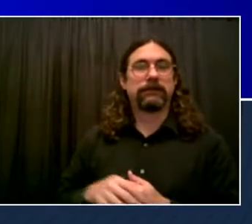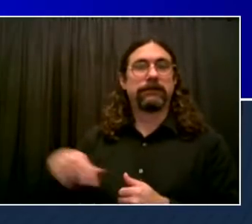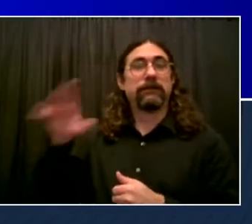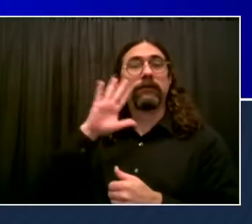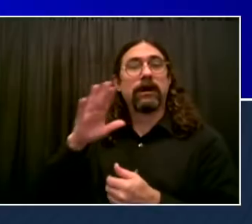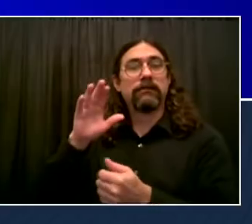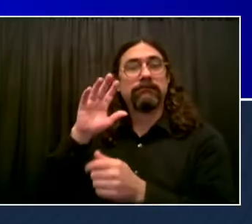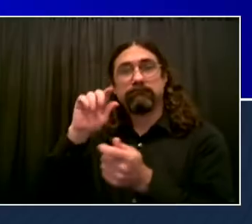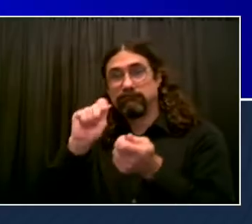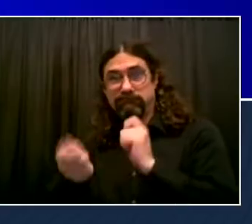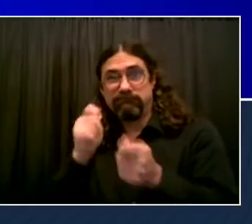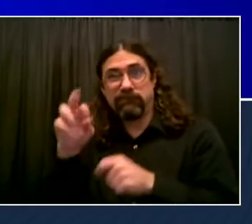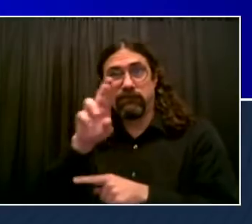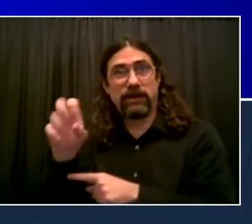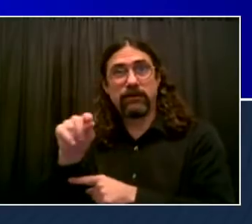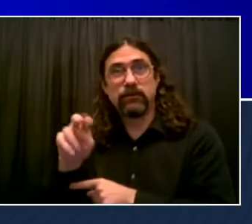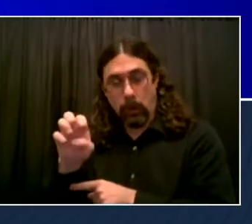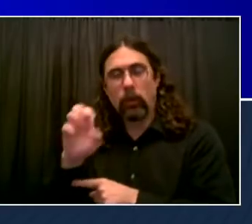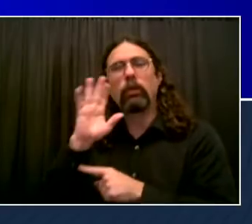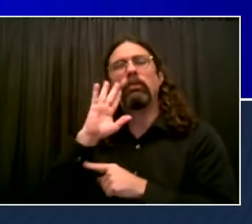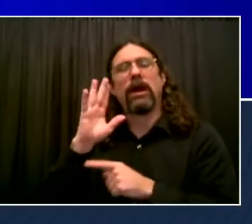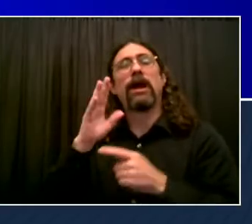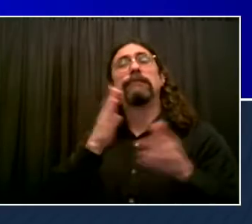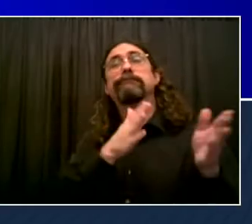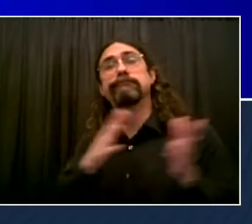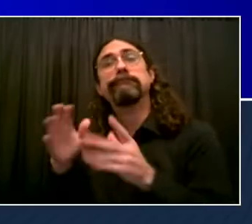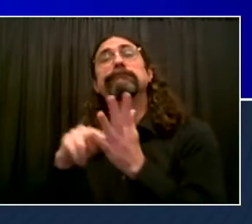HAS DONE.